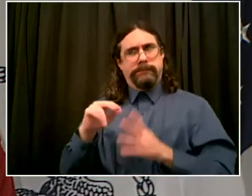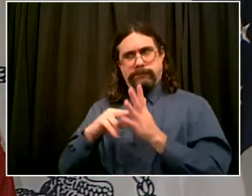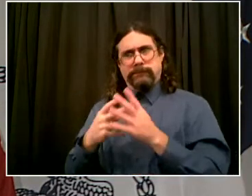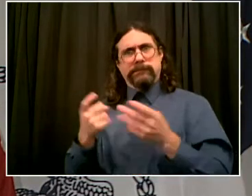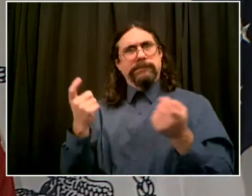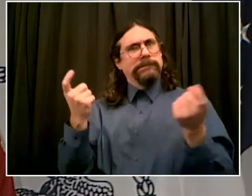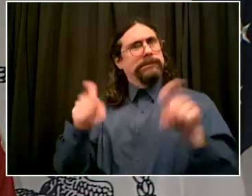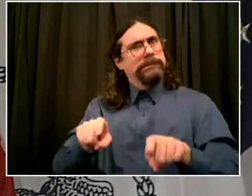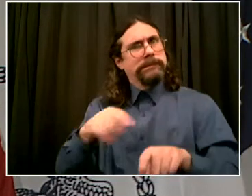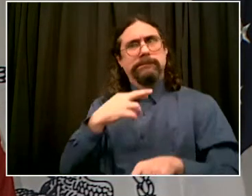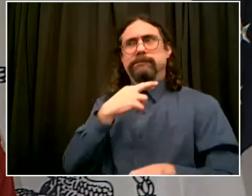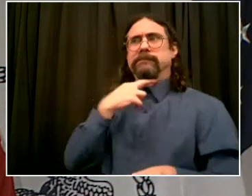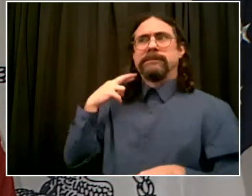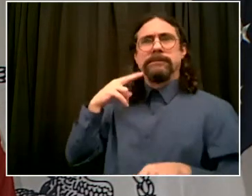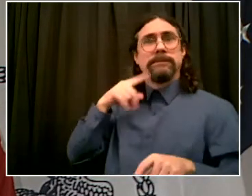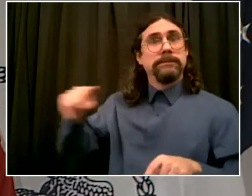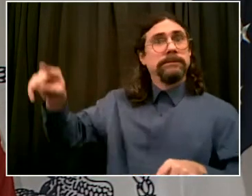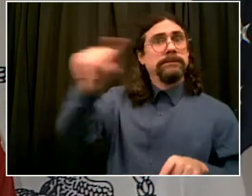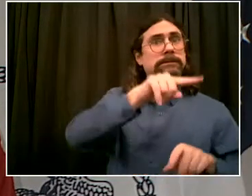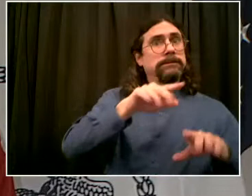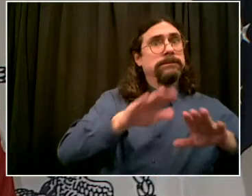PLANNING AS MUCH AS POSSIBLE WHEN IT COMES TO OUR